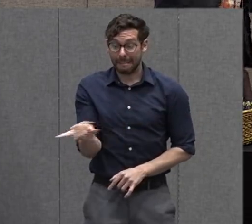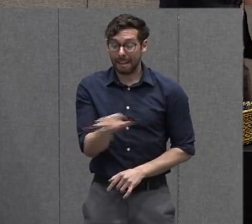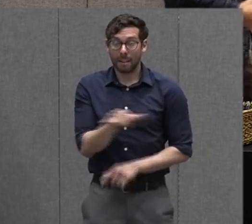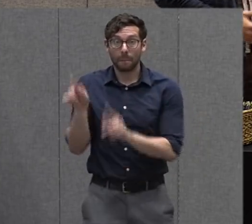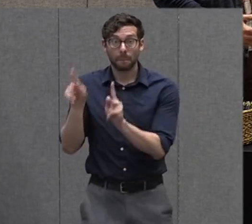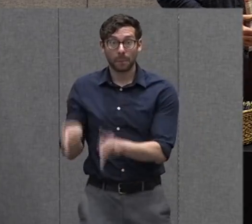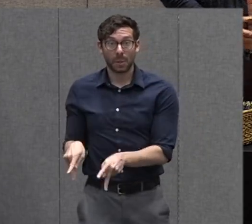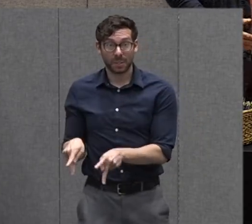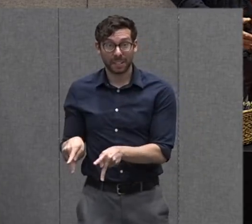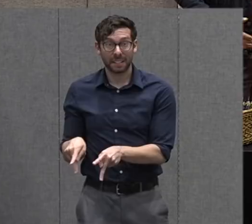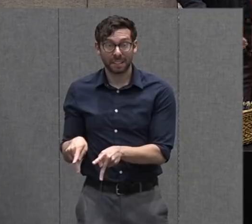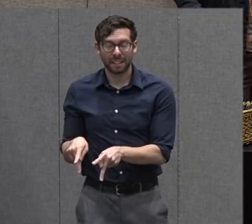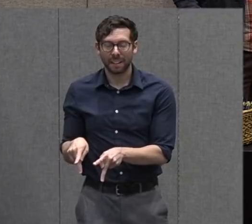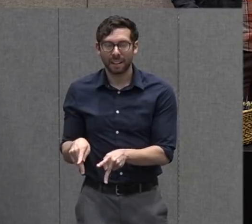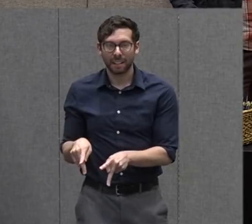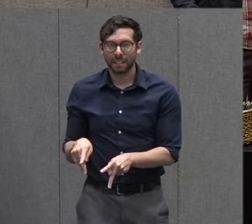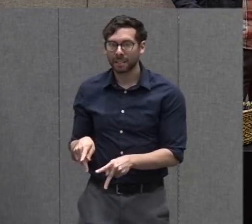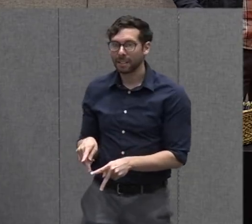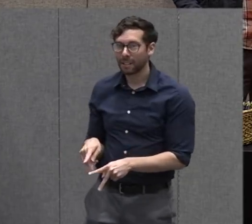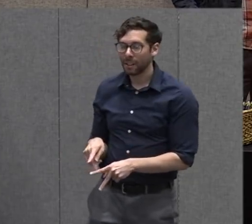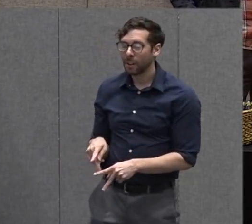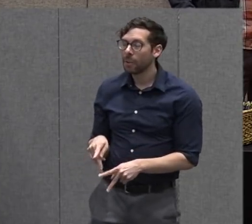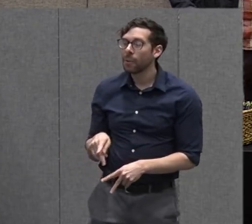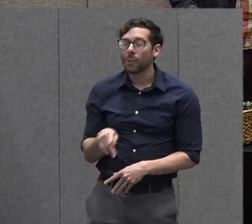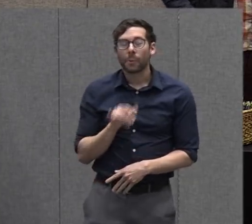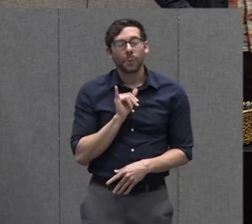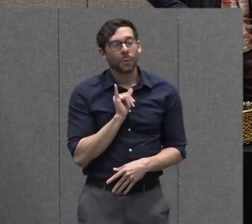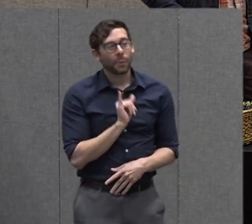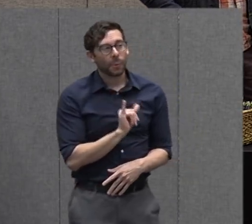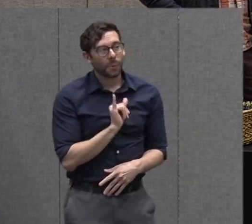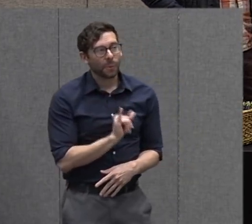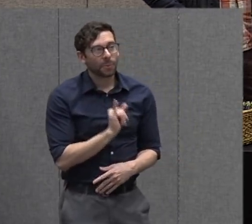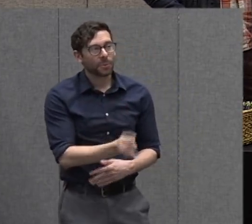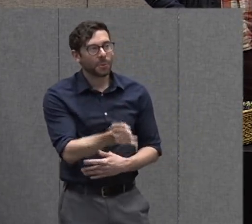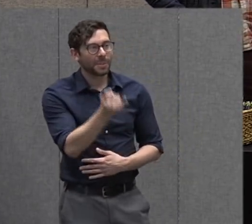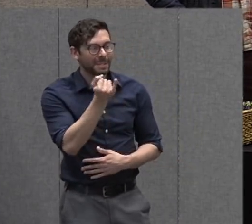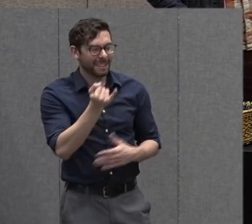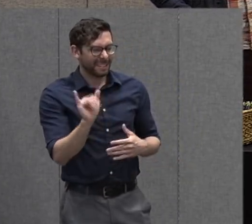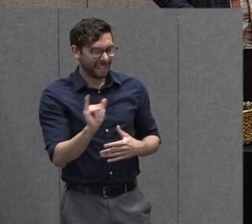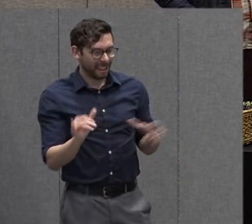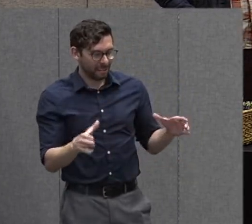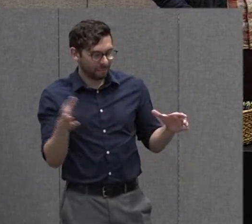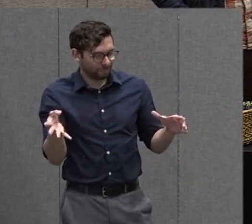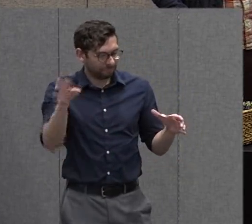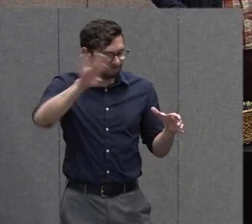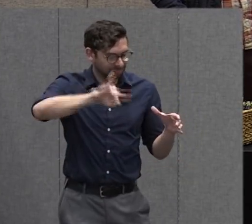[Miss Martindale] Right, so if I were to actually draw a literal picture of chocolate and liquid dancing,